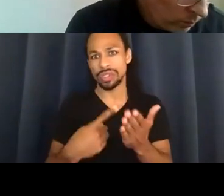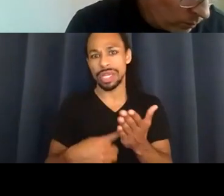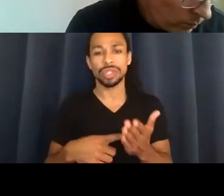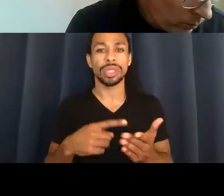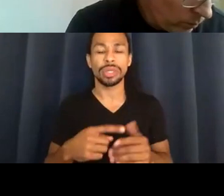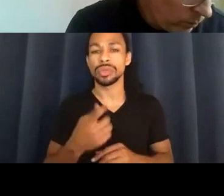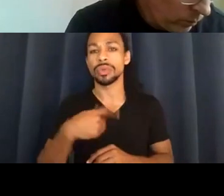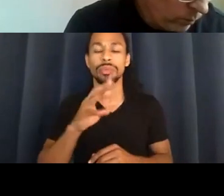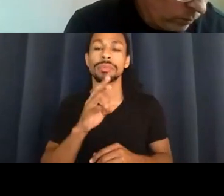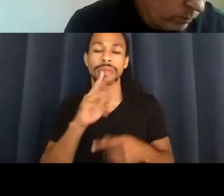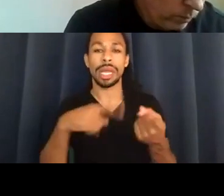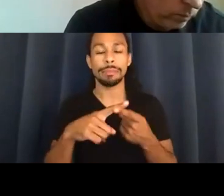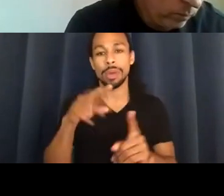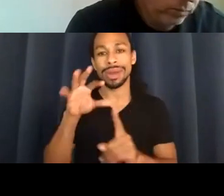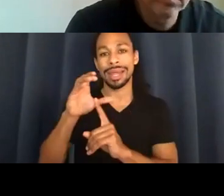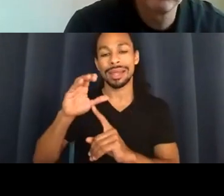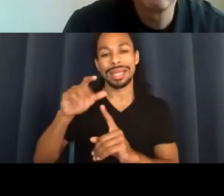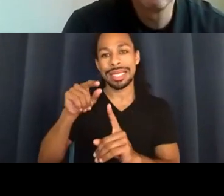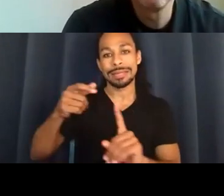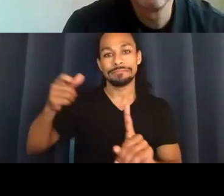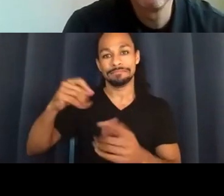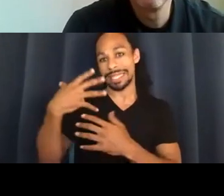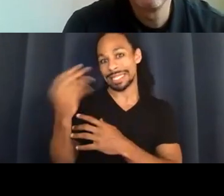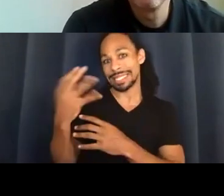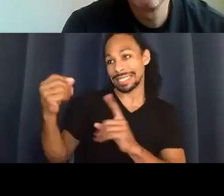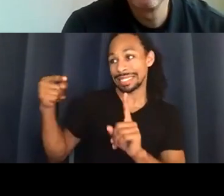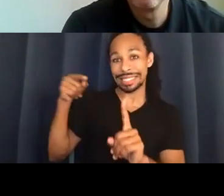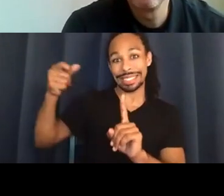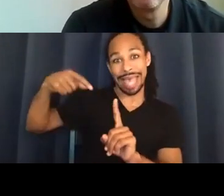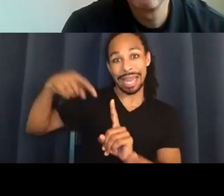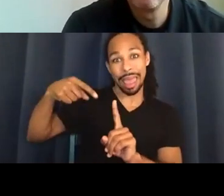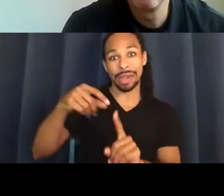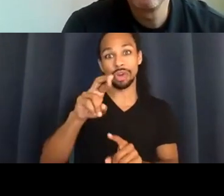18:07:55 coming from the residencies and that is how we were looking at it.